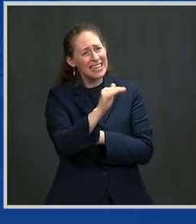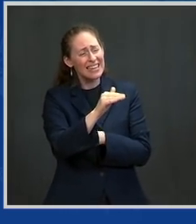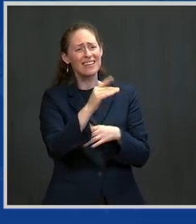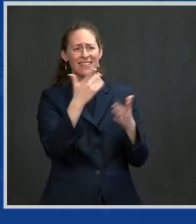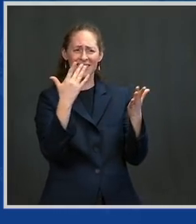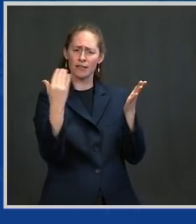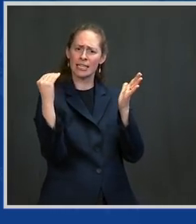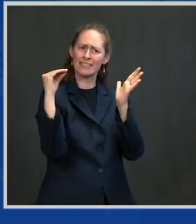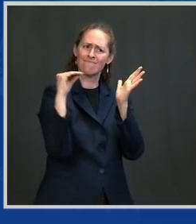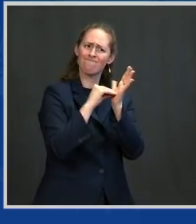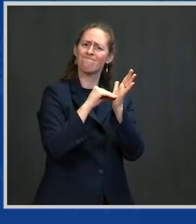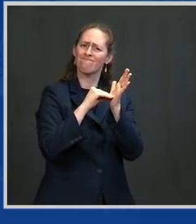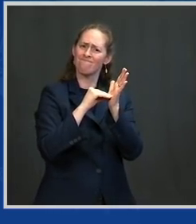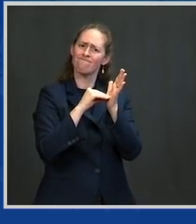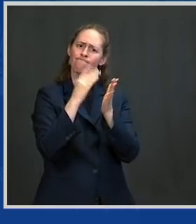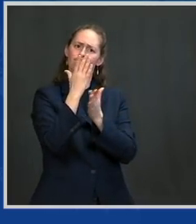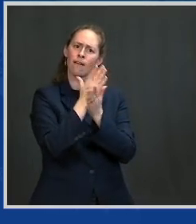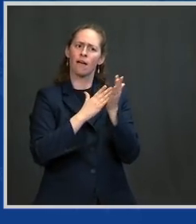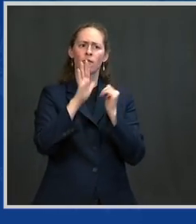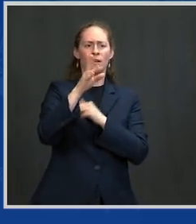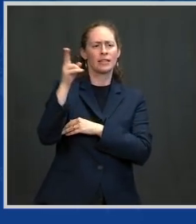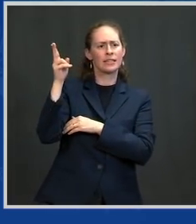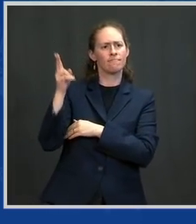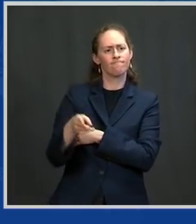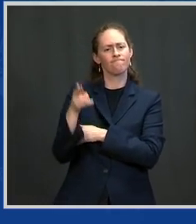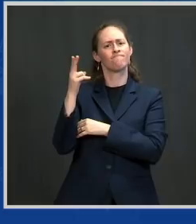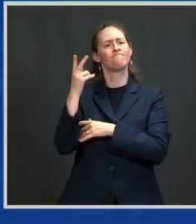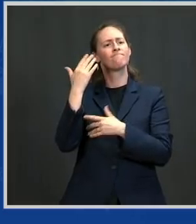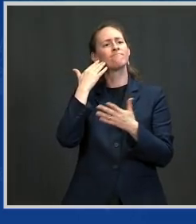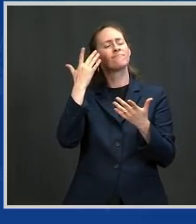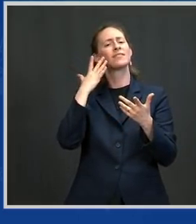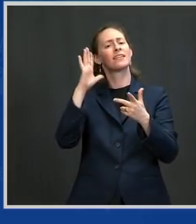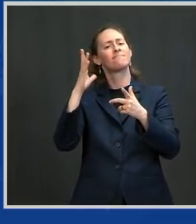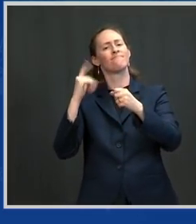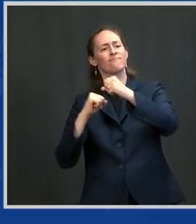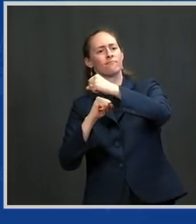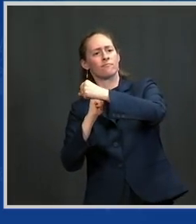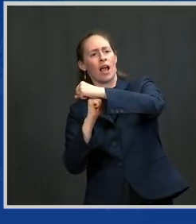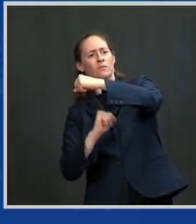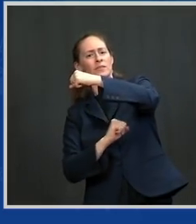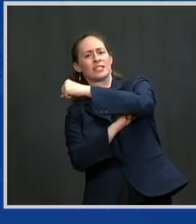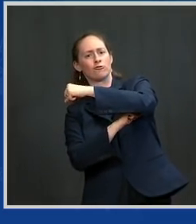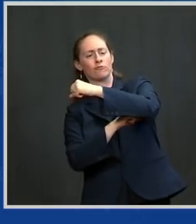as the founding fathers of Ukraine if, in fact, they do that. They have more to do.